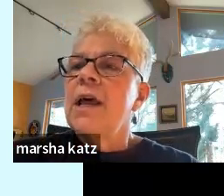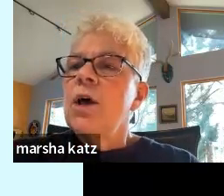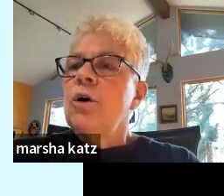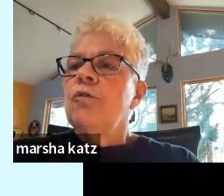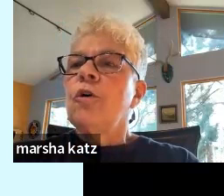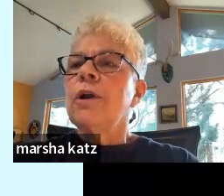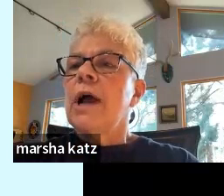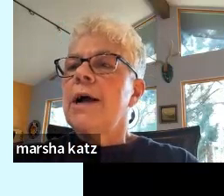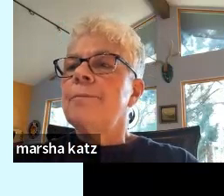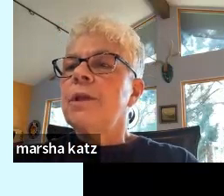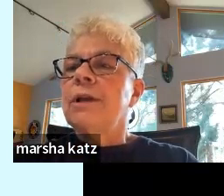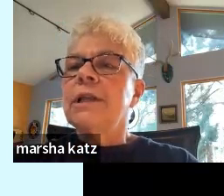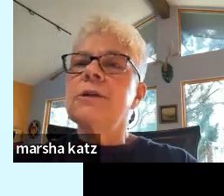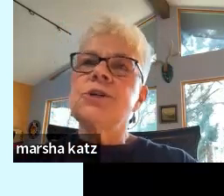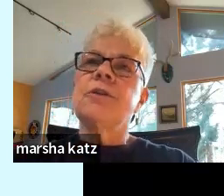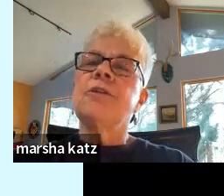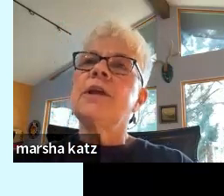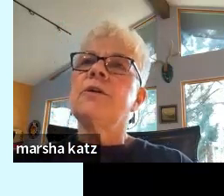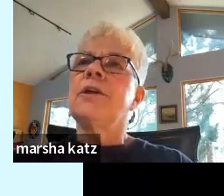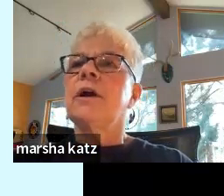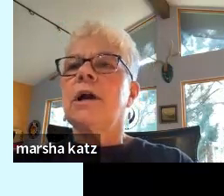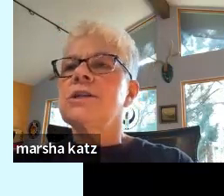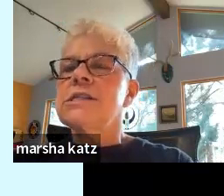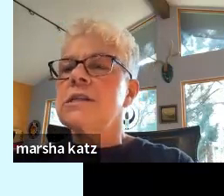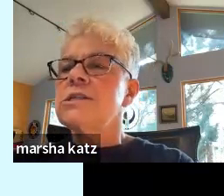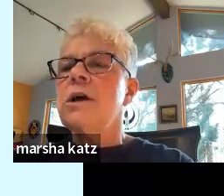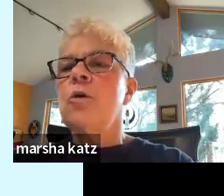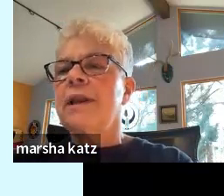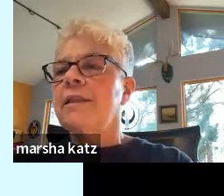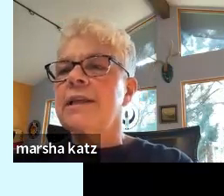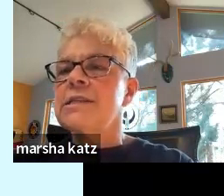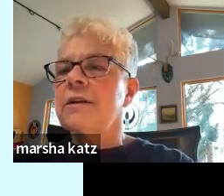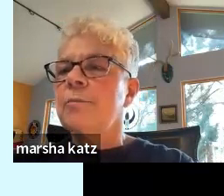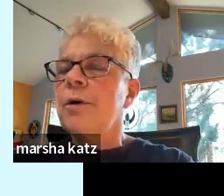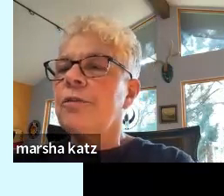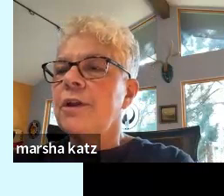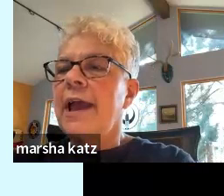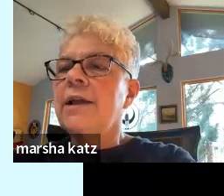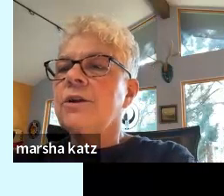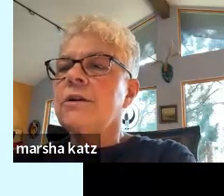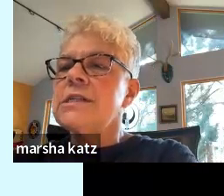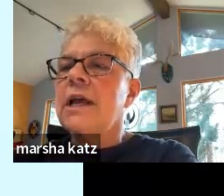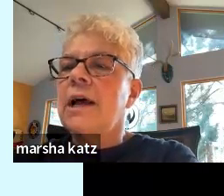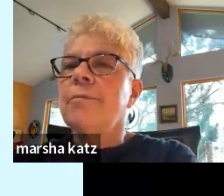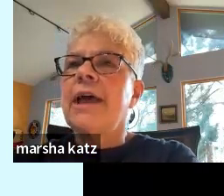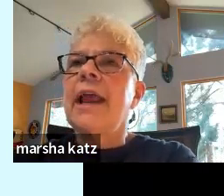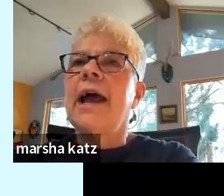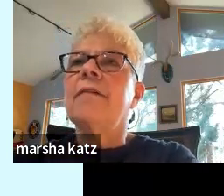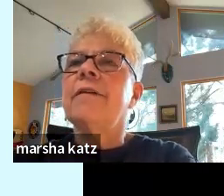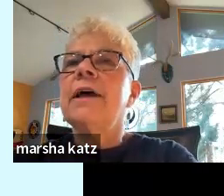that have gone to the moon that actually started with the disability